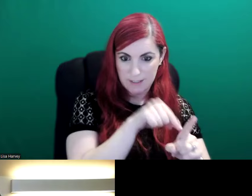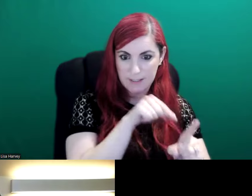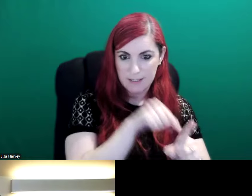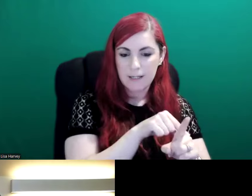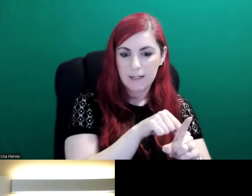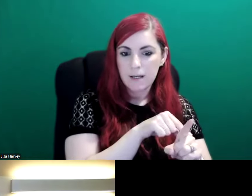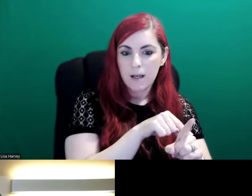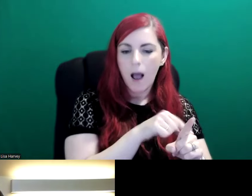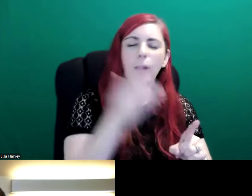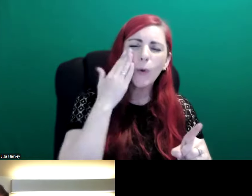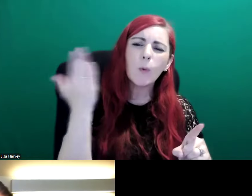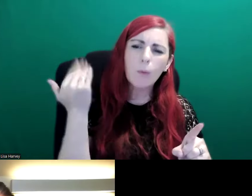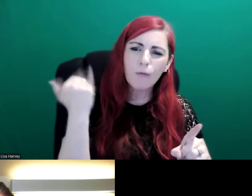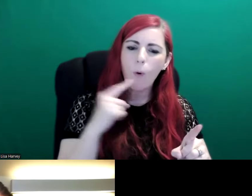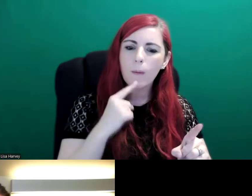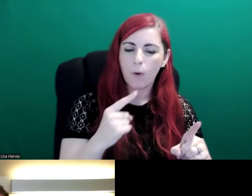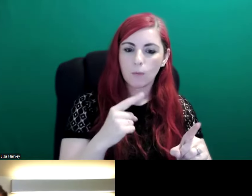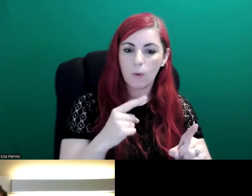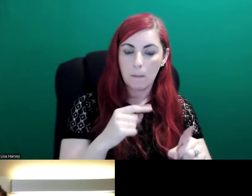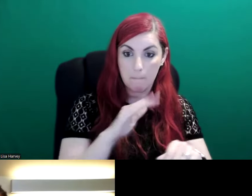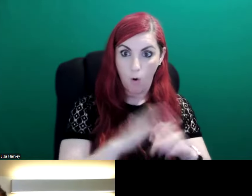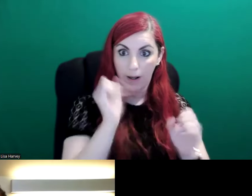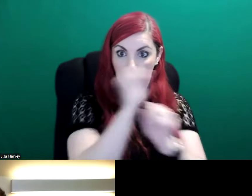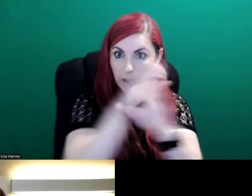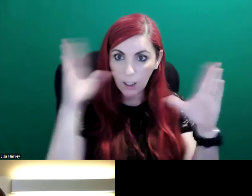before, but what it would became emphatically clear as we looked at the artists in